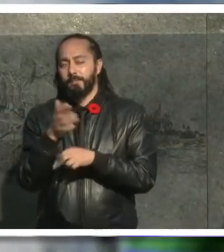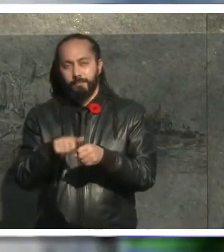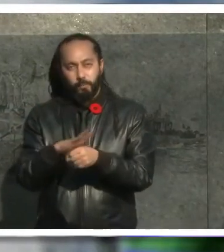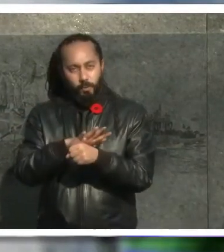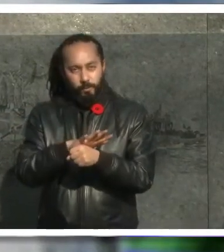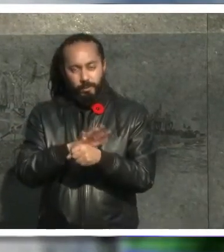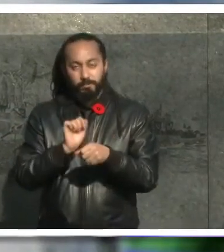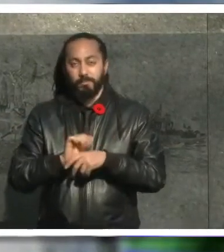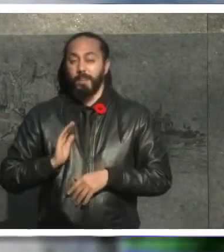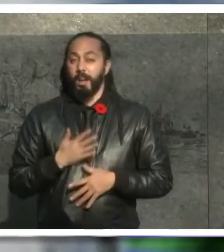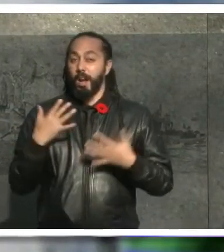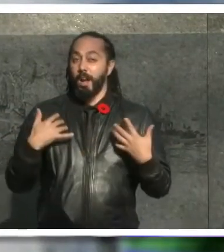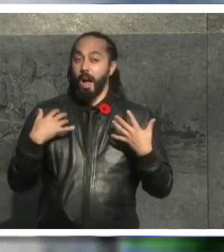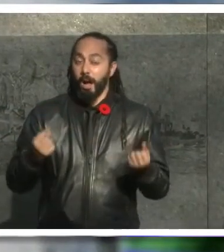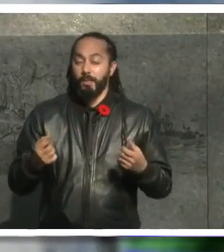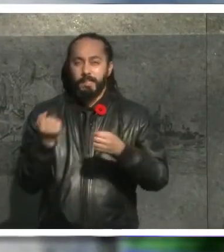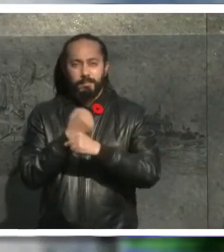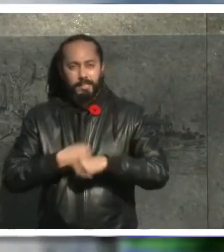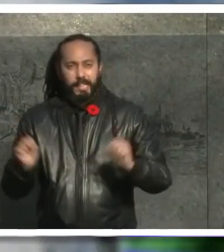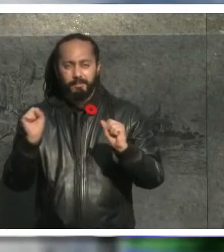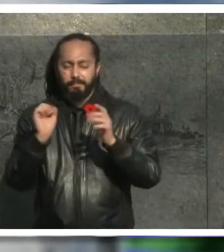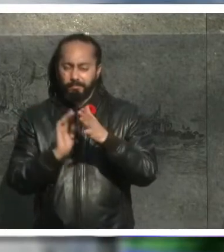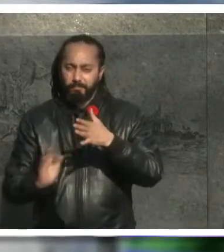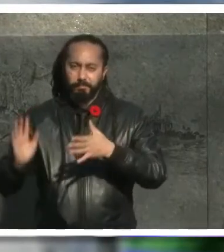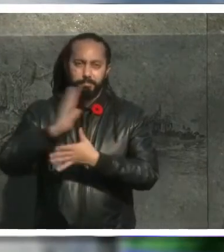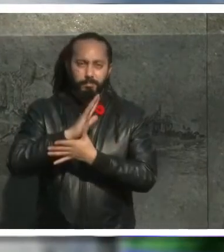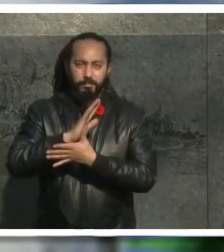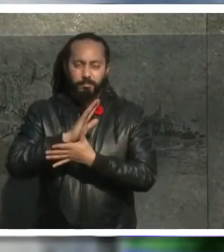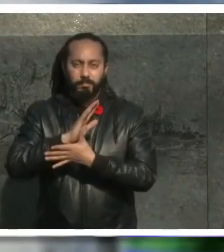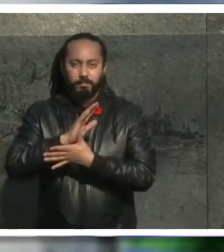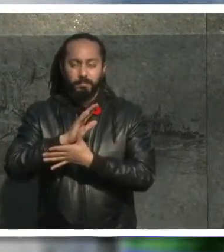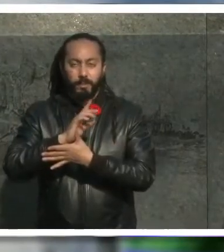With those we honour are with us in spirit.